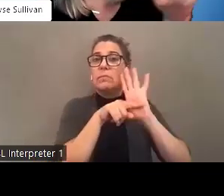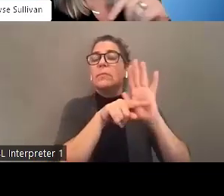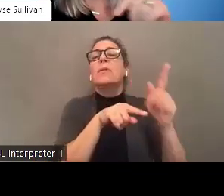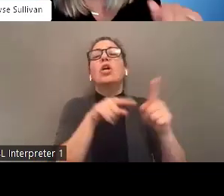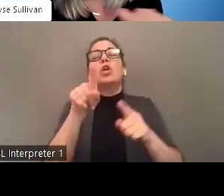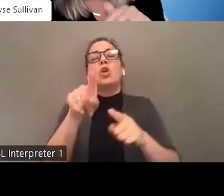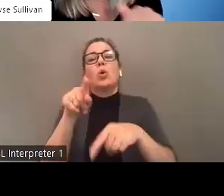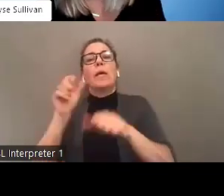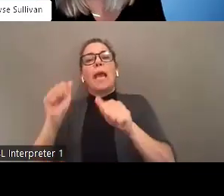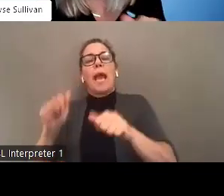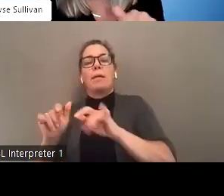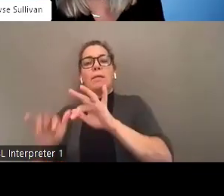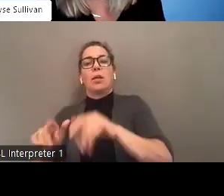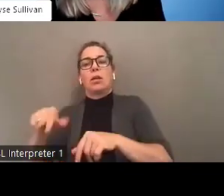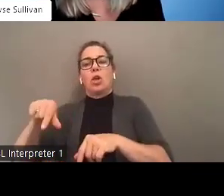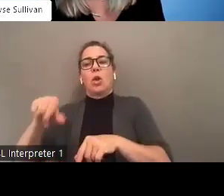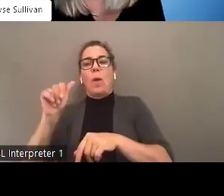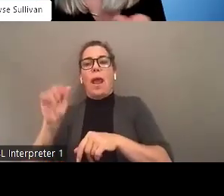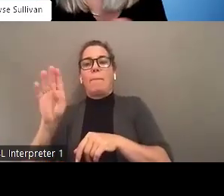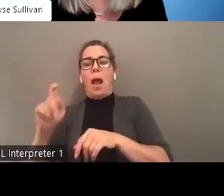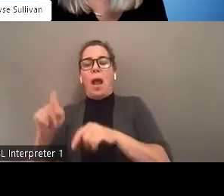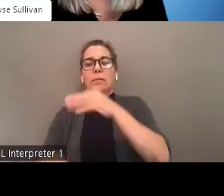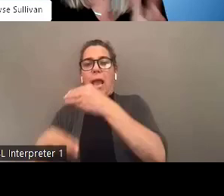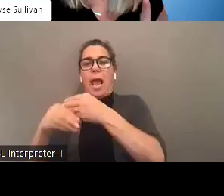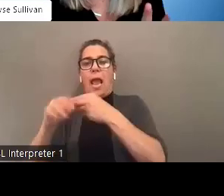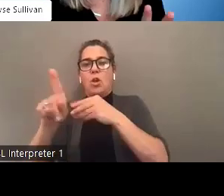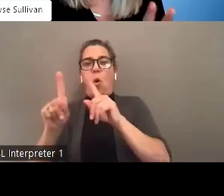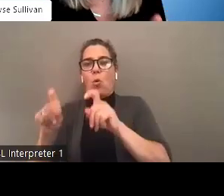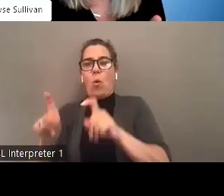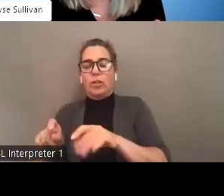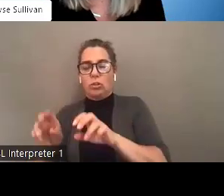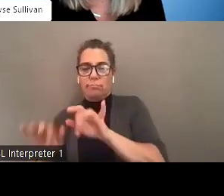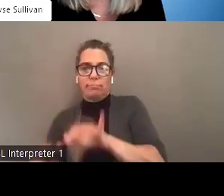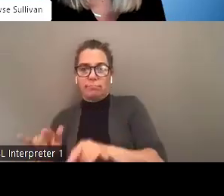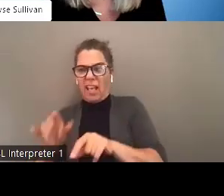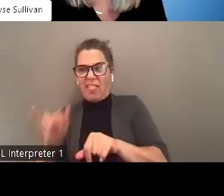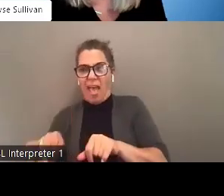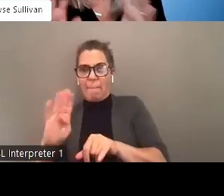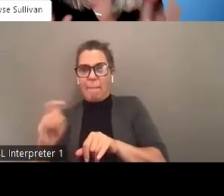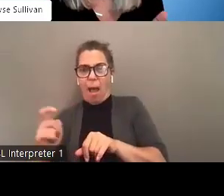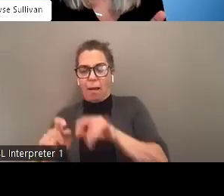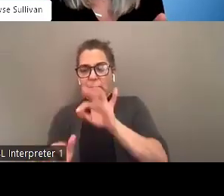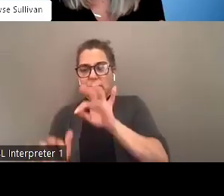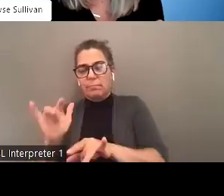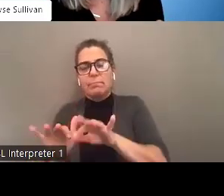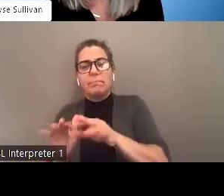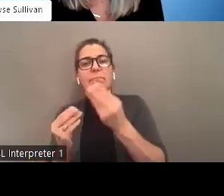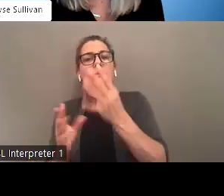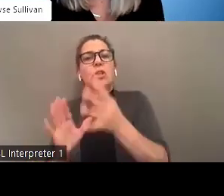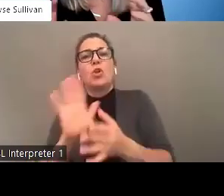that'll be located at the bottom of your screen. So go ahead and use that Q&A box to let us know what questions you have.